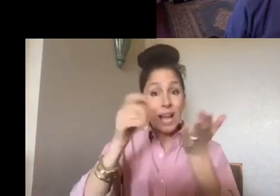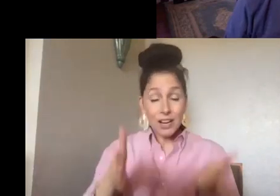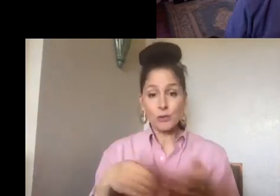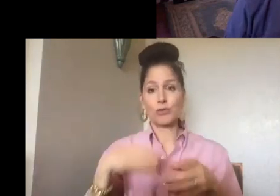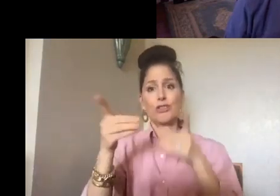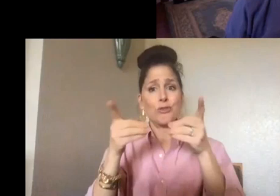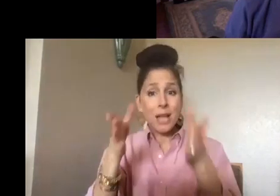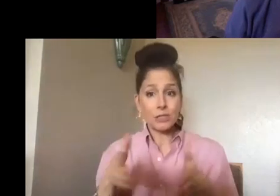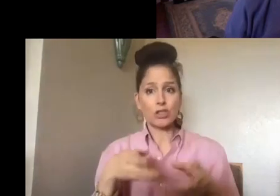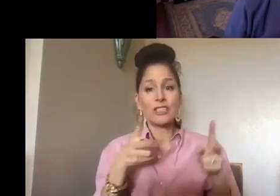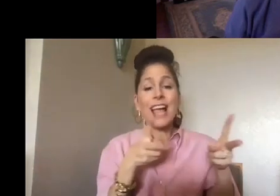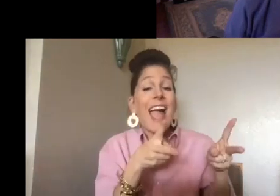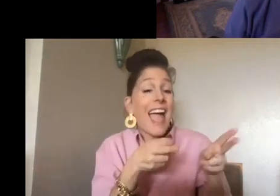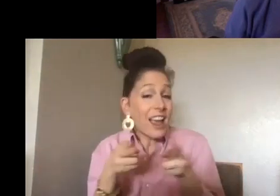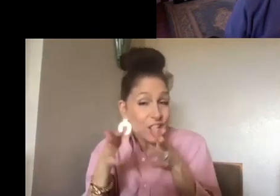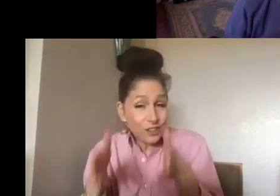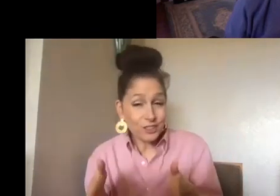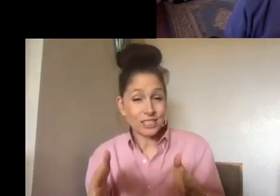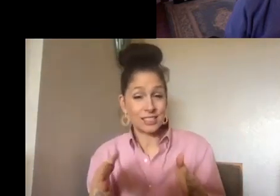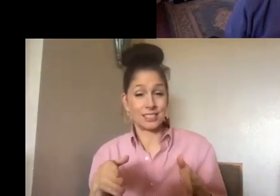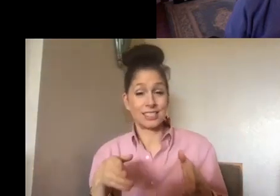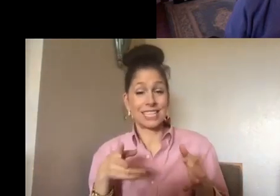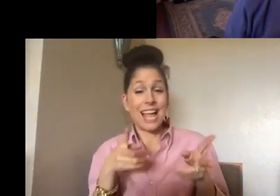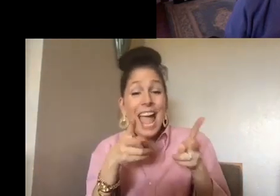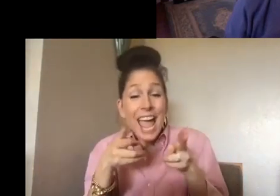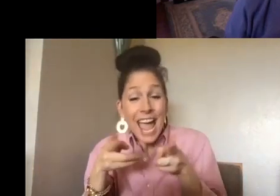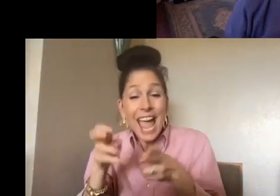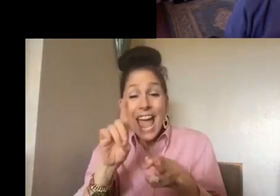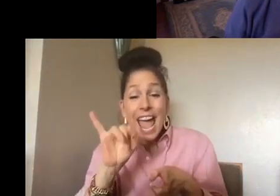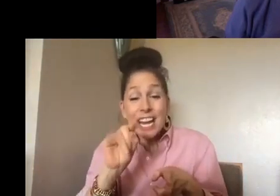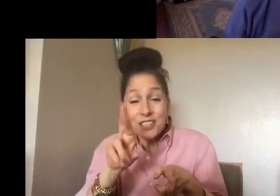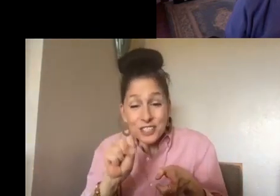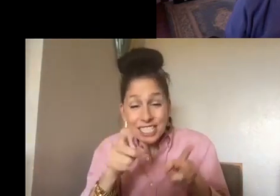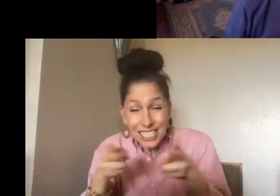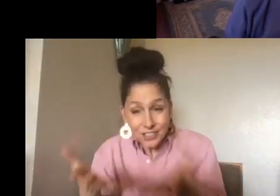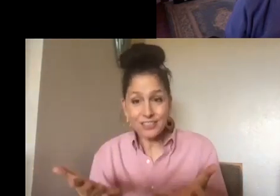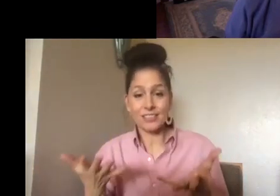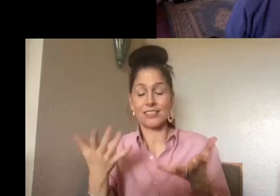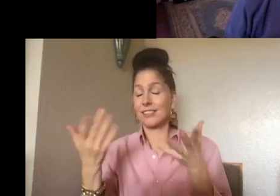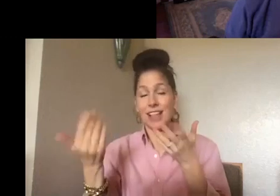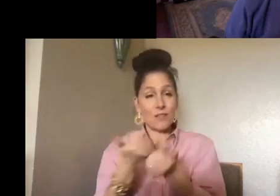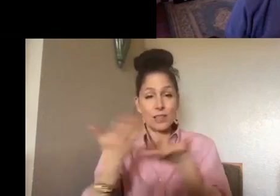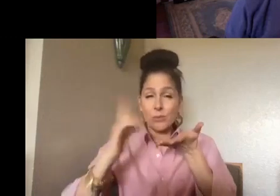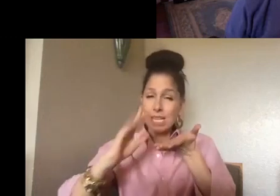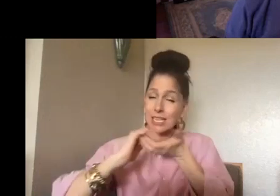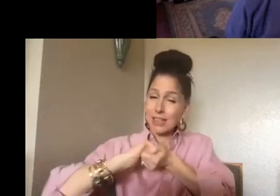or the director or even the editors. I mean editors, editors. Everyone has to